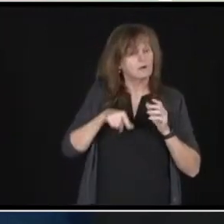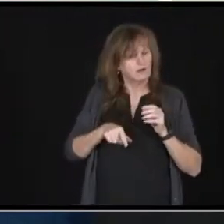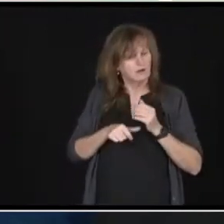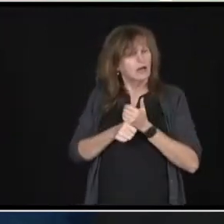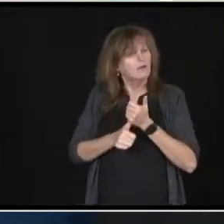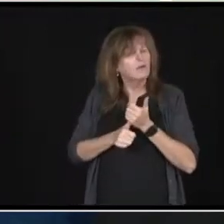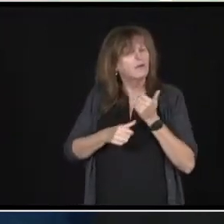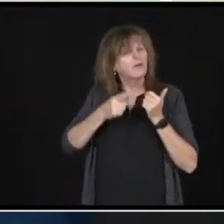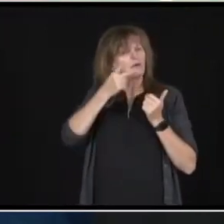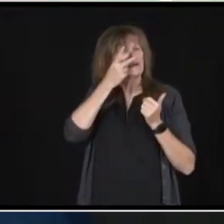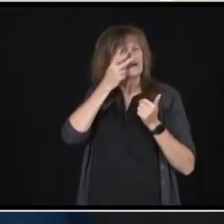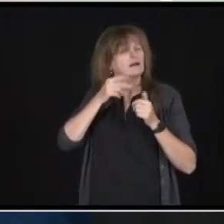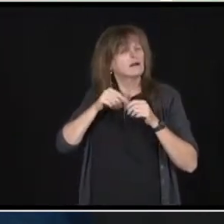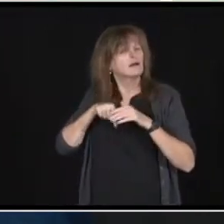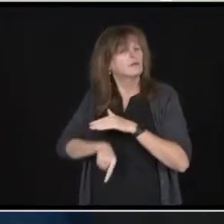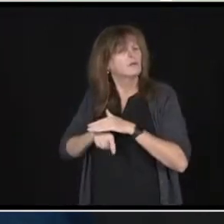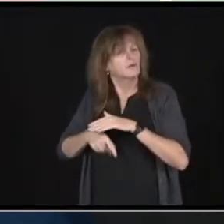it is being done sort of on a pilot basis